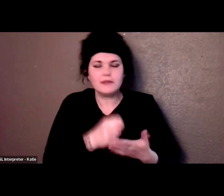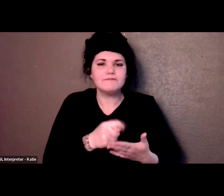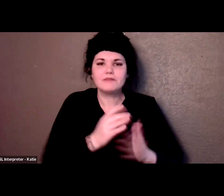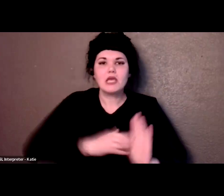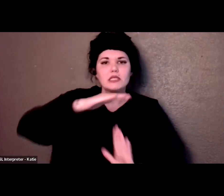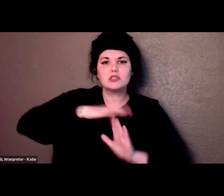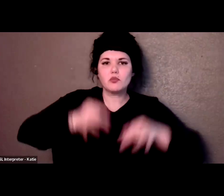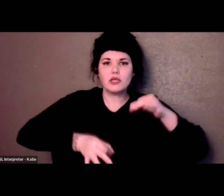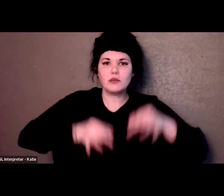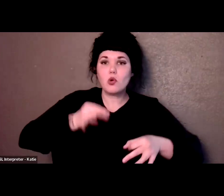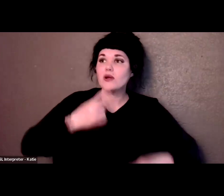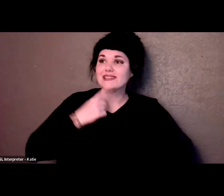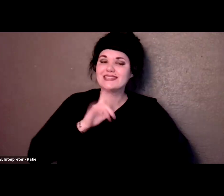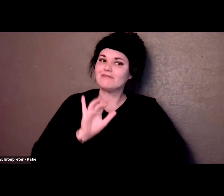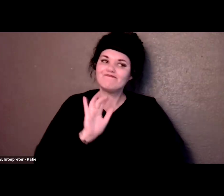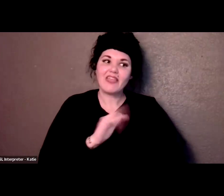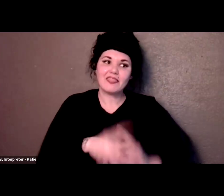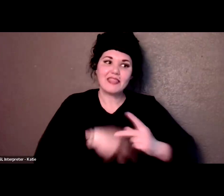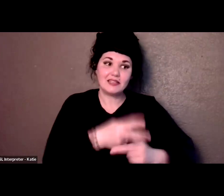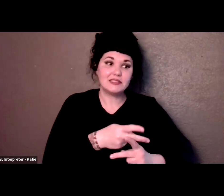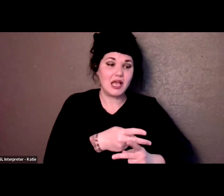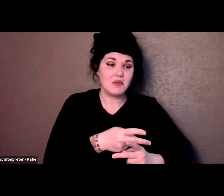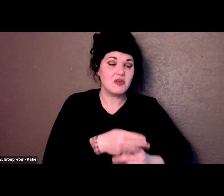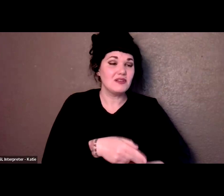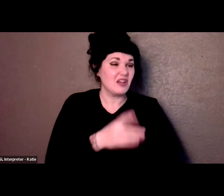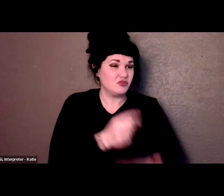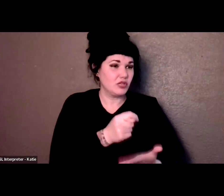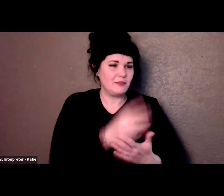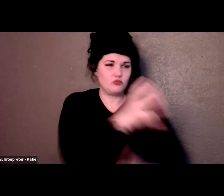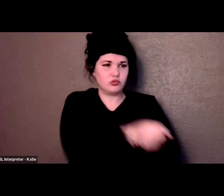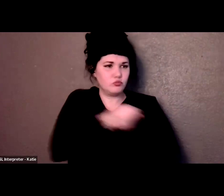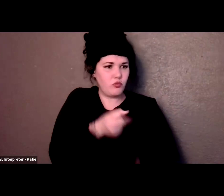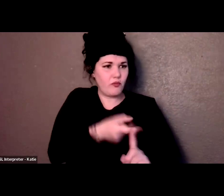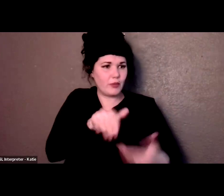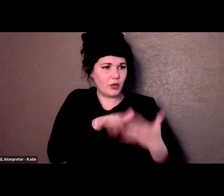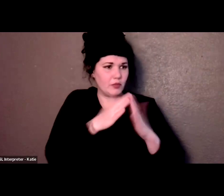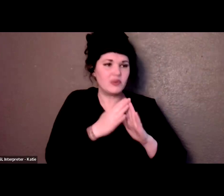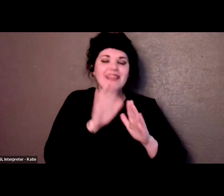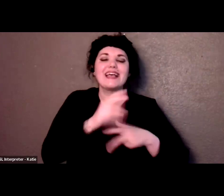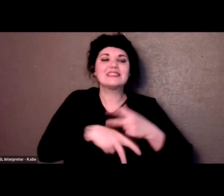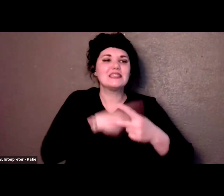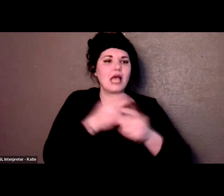is a form of segregation, which is constitutionally illegal, so that is why you are not able to get